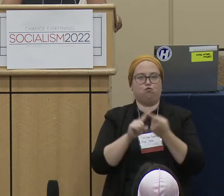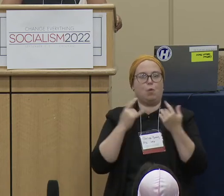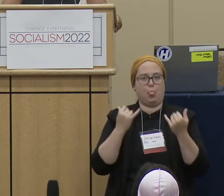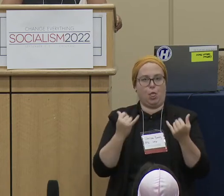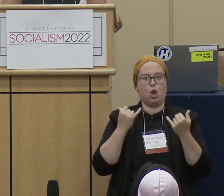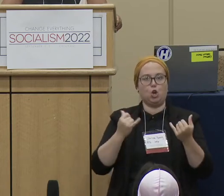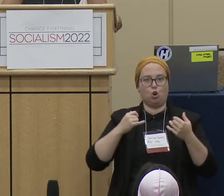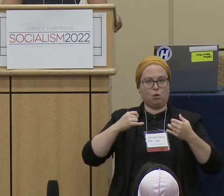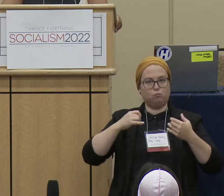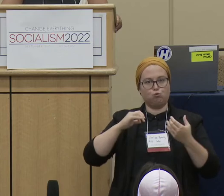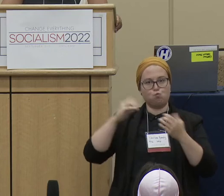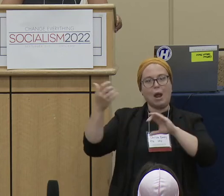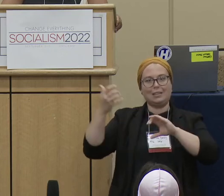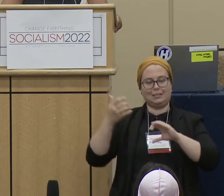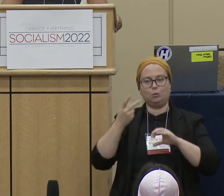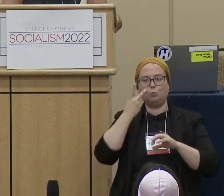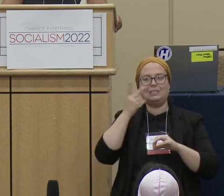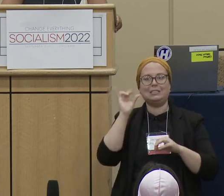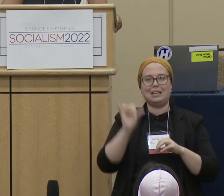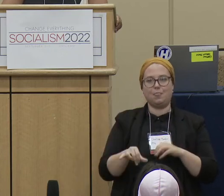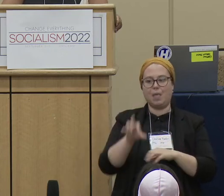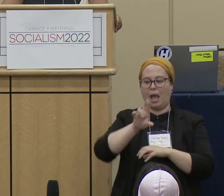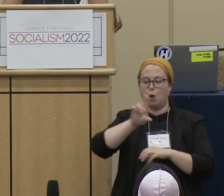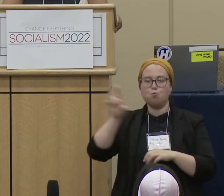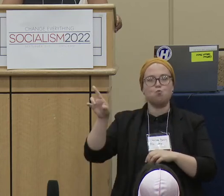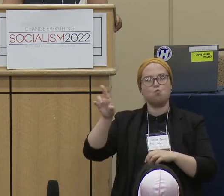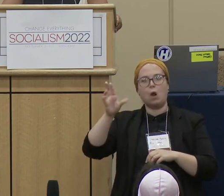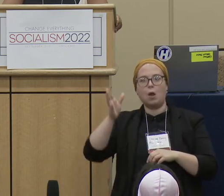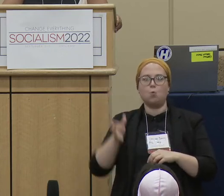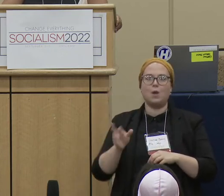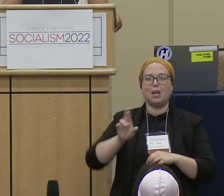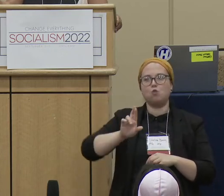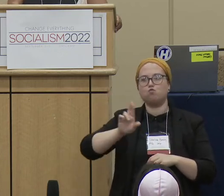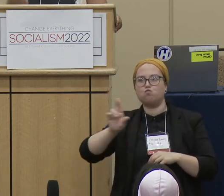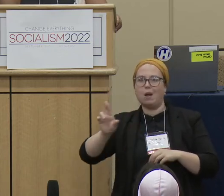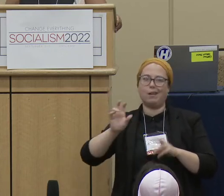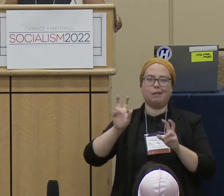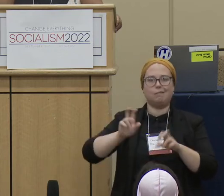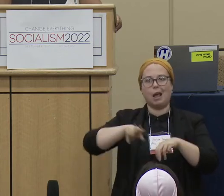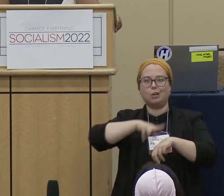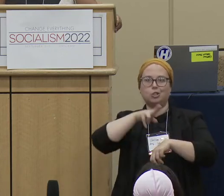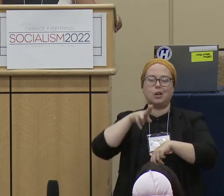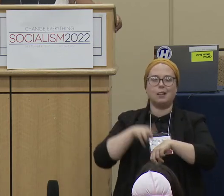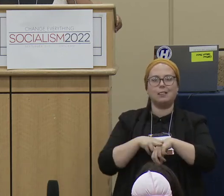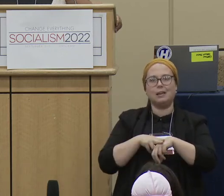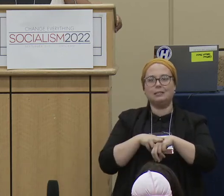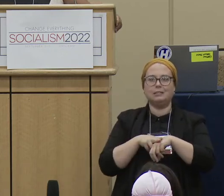to the current crisis , and we see that in the form of right-